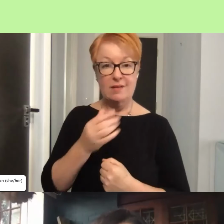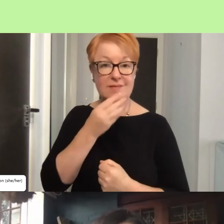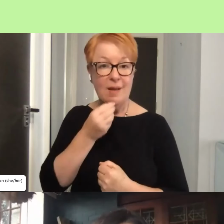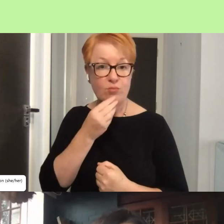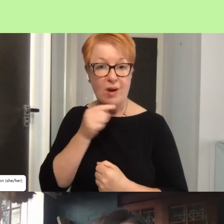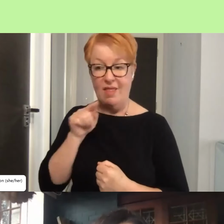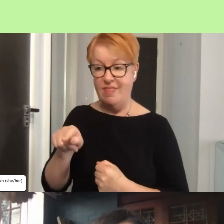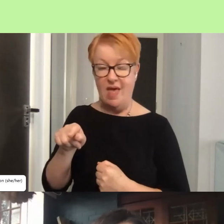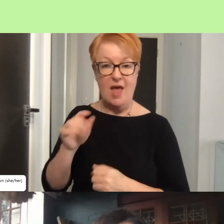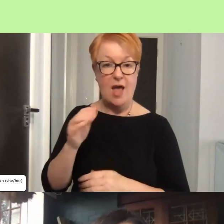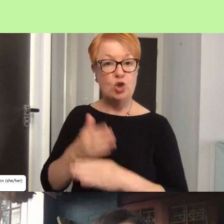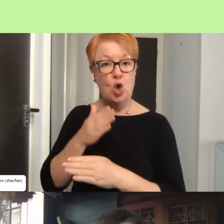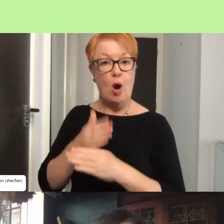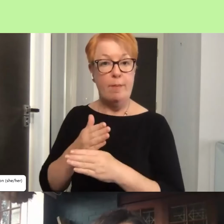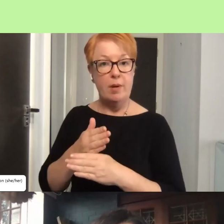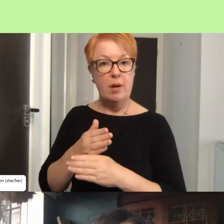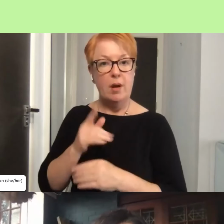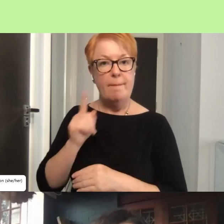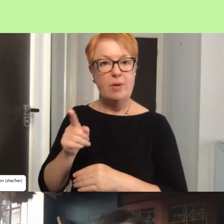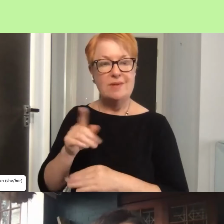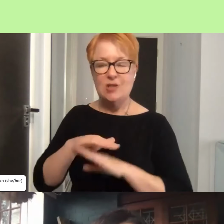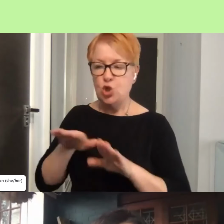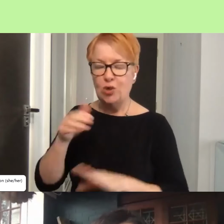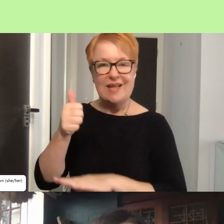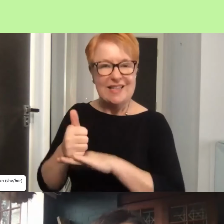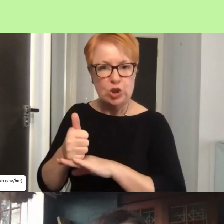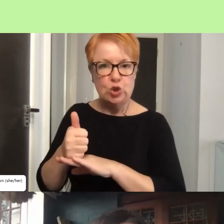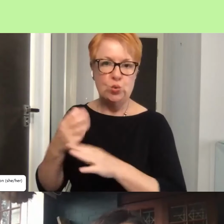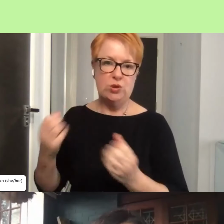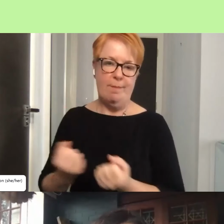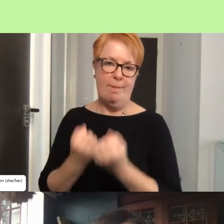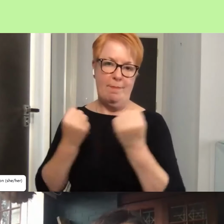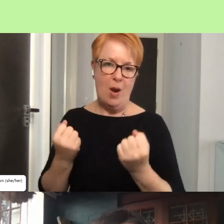But it's not institutions power, institutions, power, especially cultural institutions,